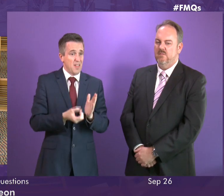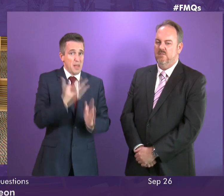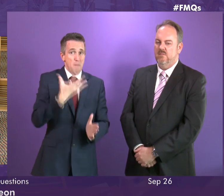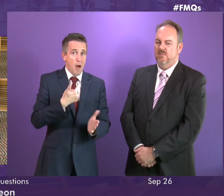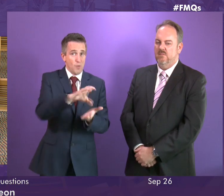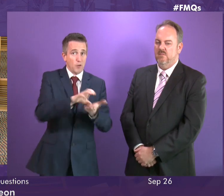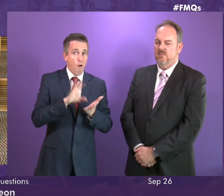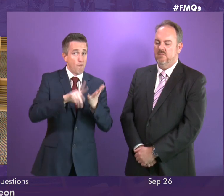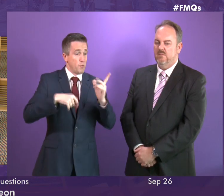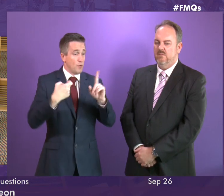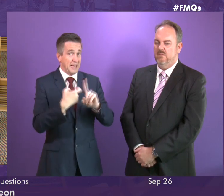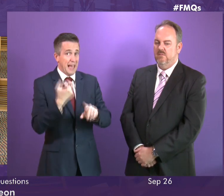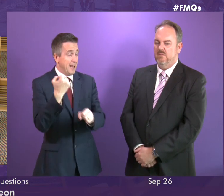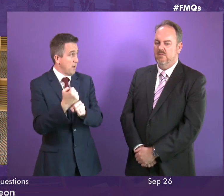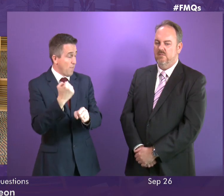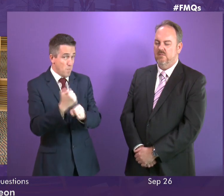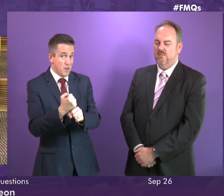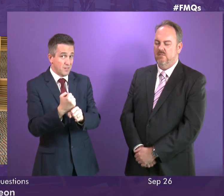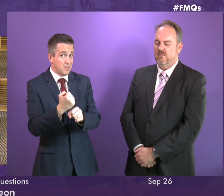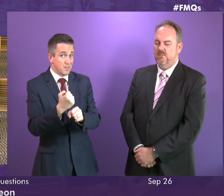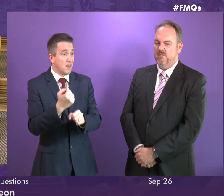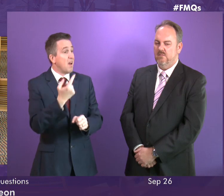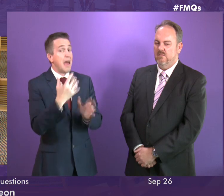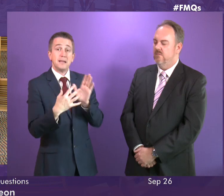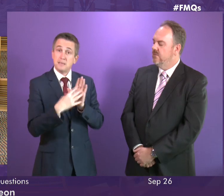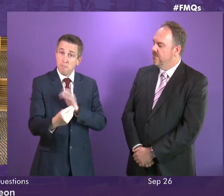doubt will be likely to receive, from the United Kingdom Government. For example, we